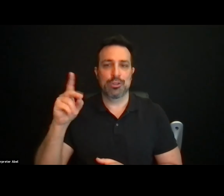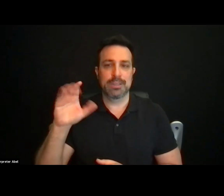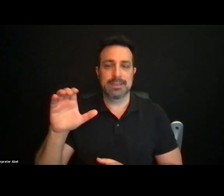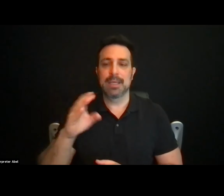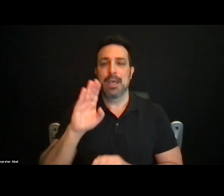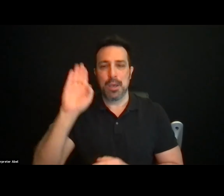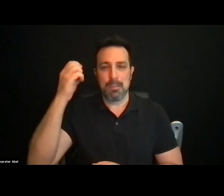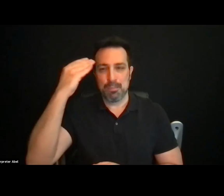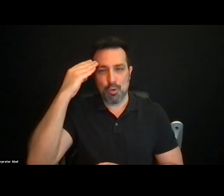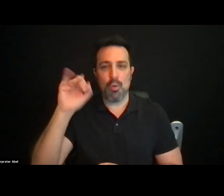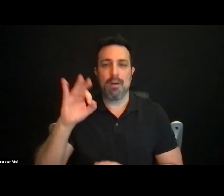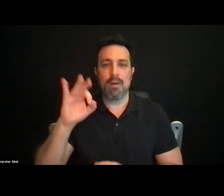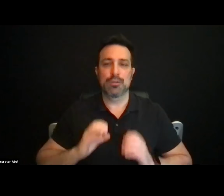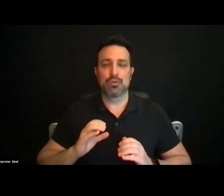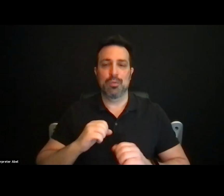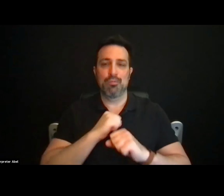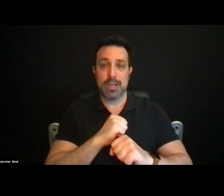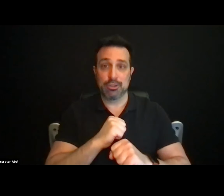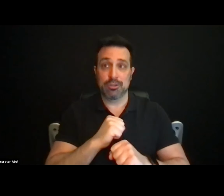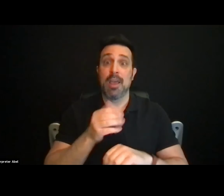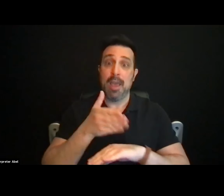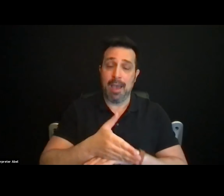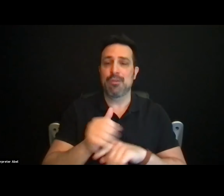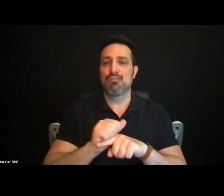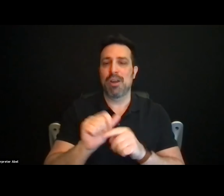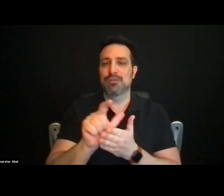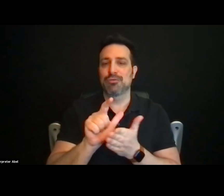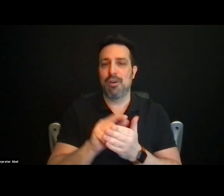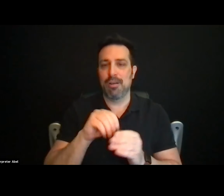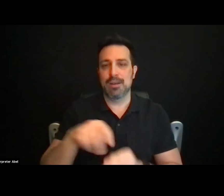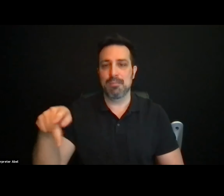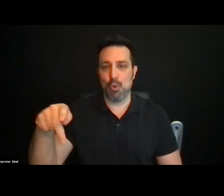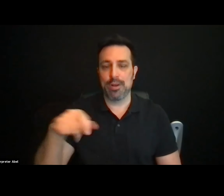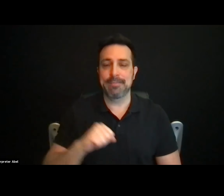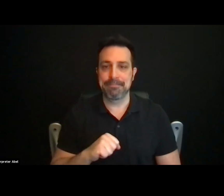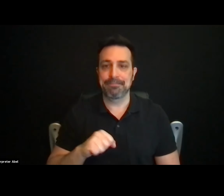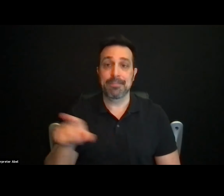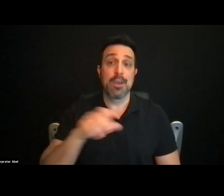worked at legal aid and after law school she was an attorney at the federal trade commission in Washington D.C. in the